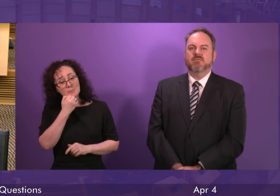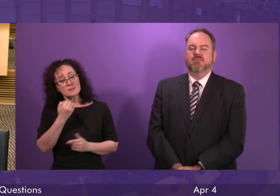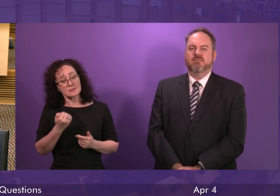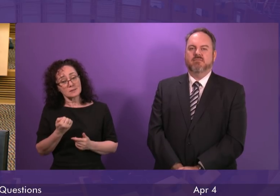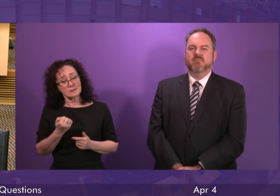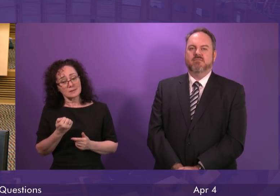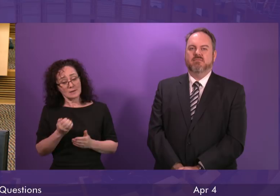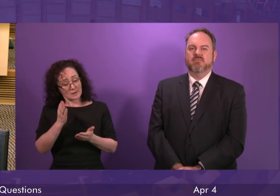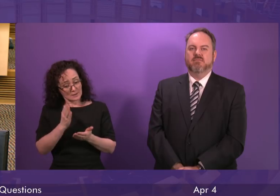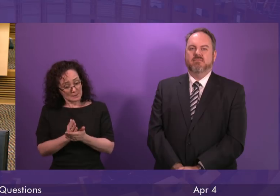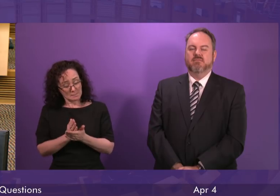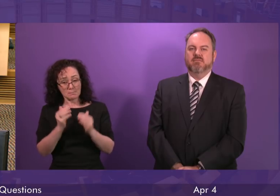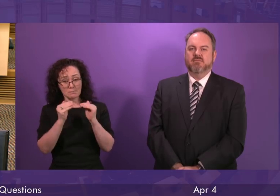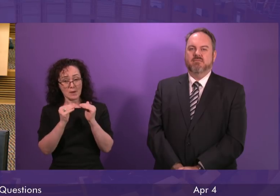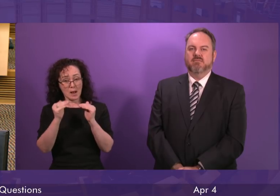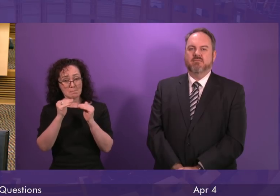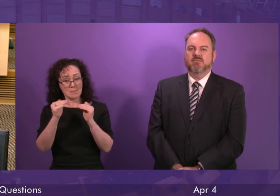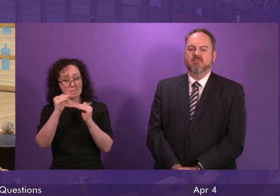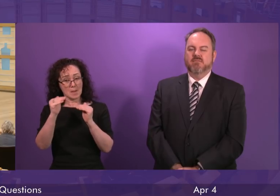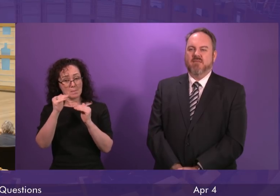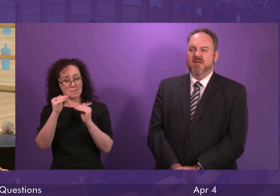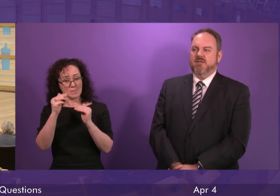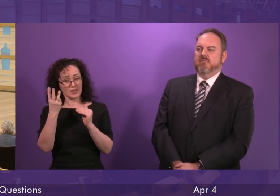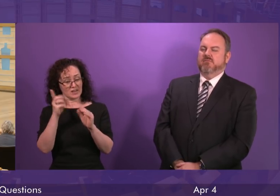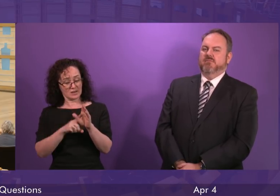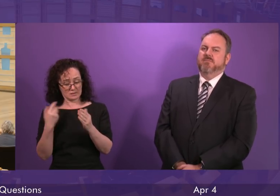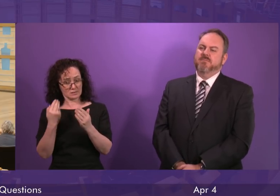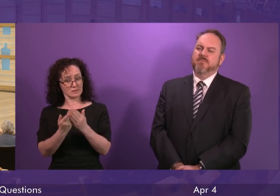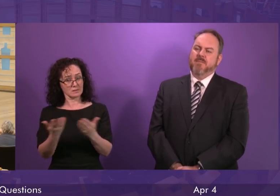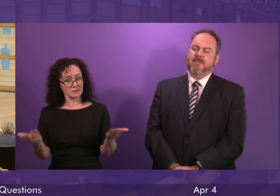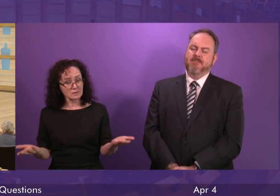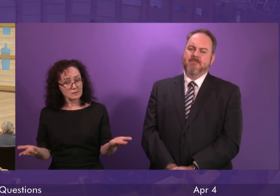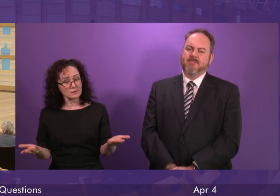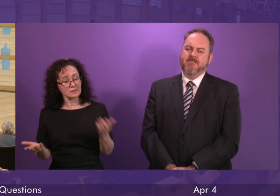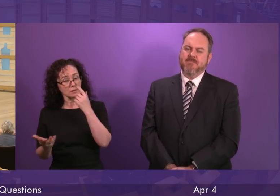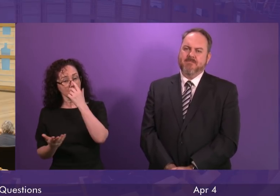Teacher numbers have risen in each of the past three years, so we now have a higher